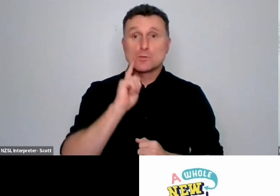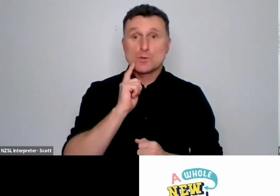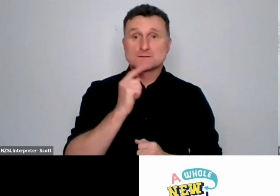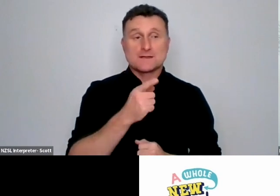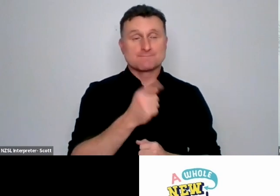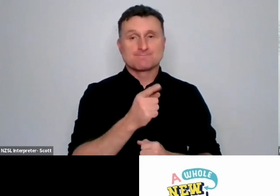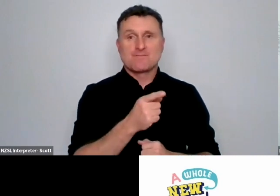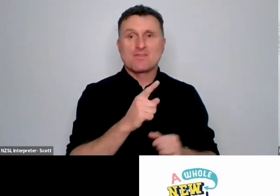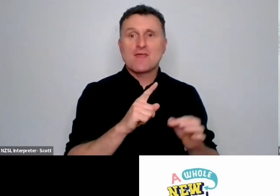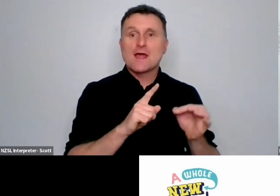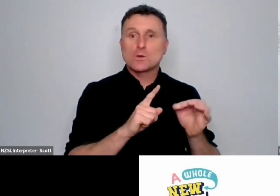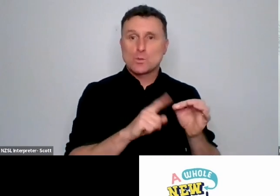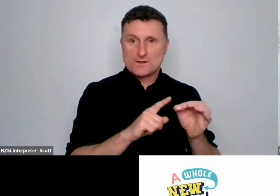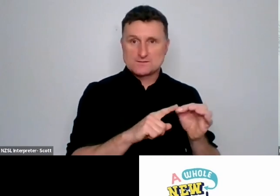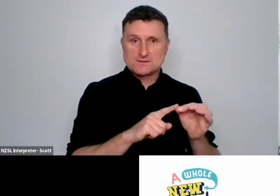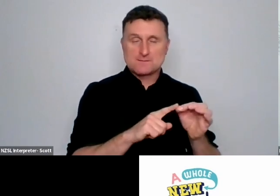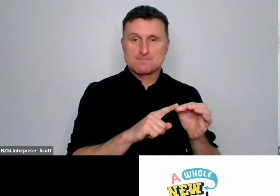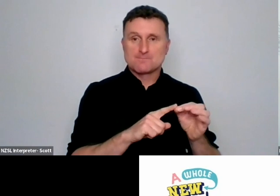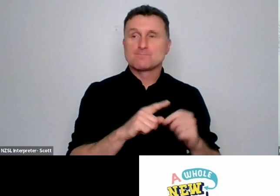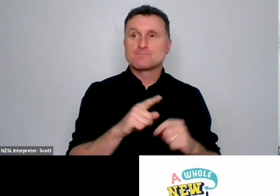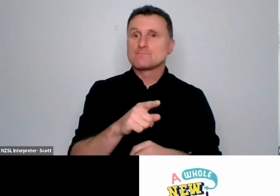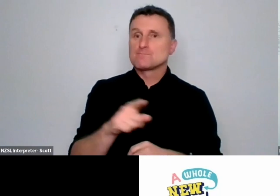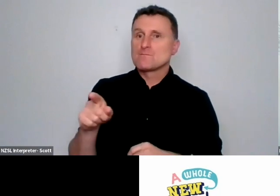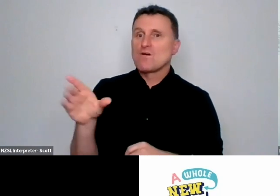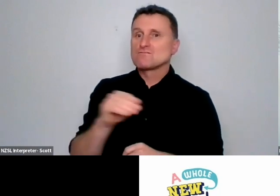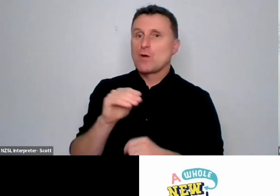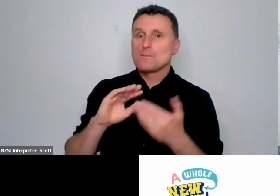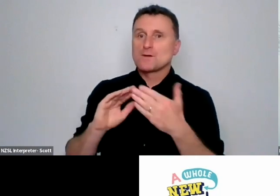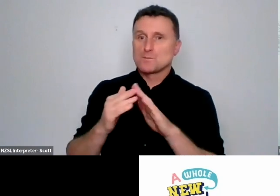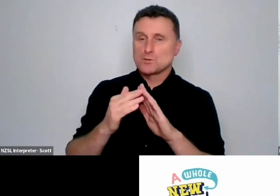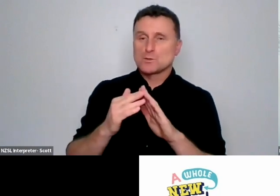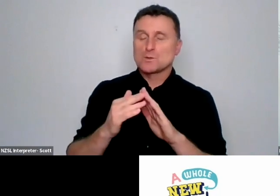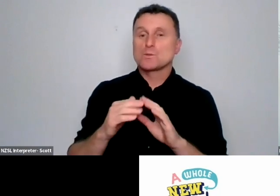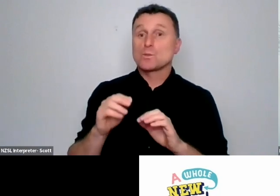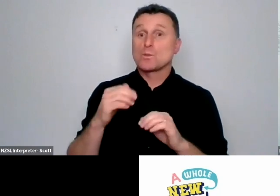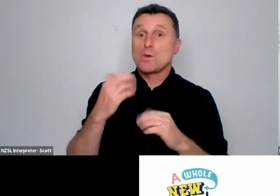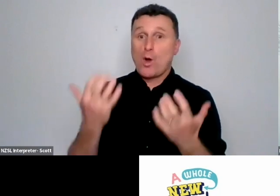And we hear from the community often and I suppose from the community’s